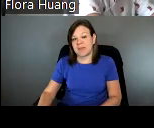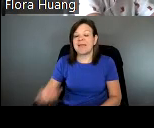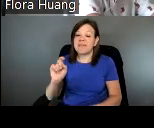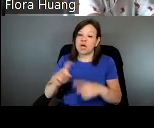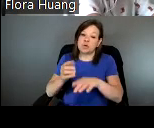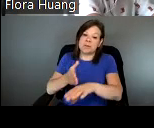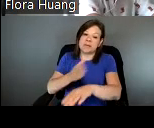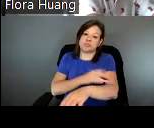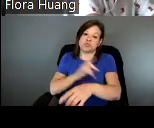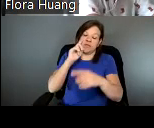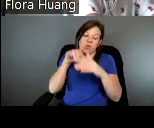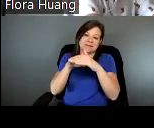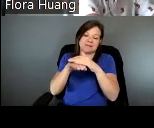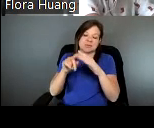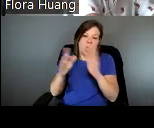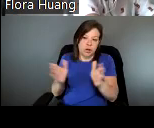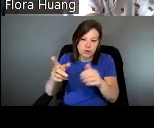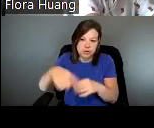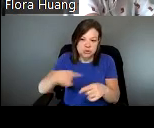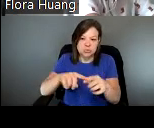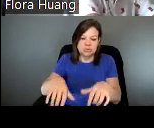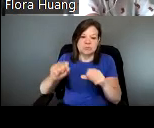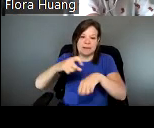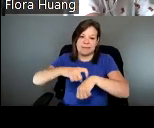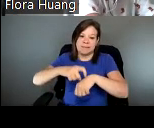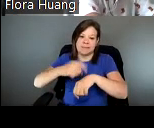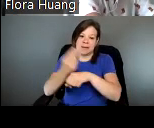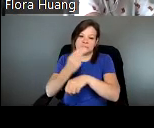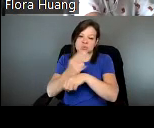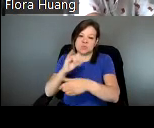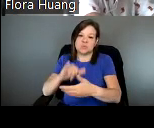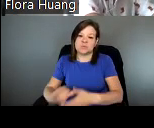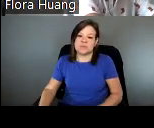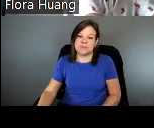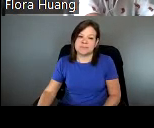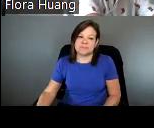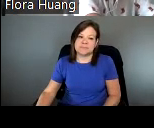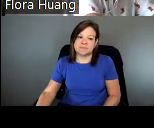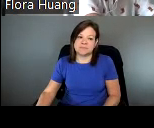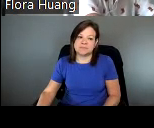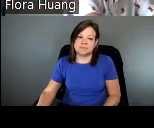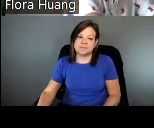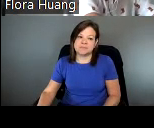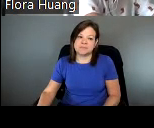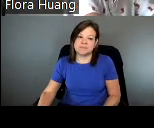So I encourage all of you to take the time to use that. And finally, I skipped over this,